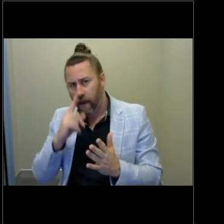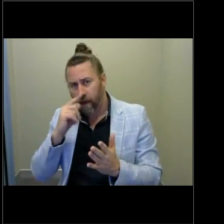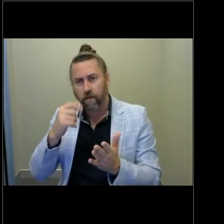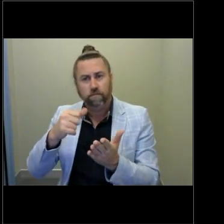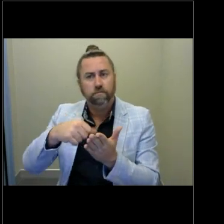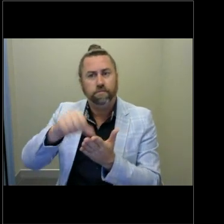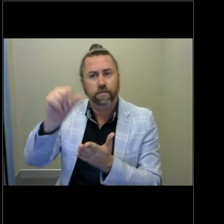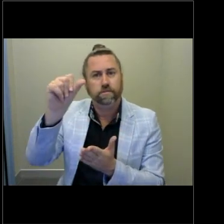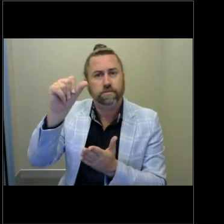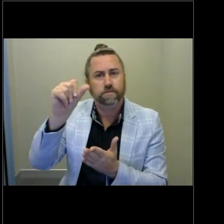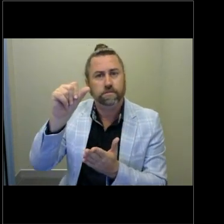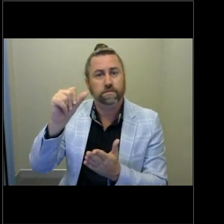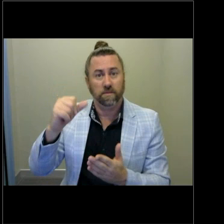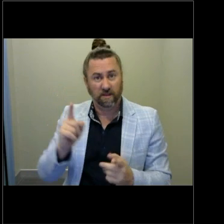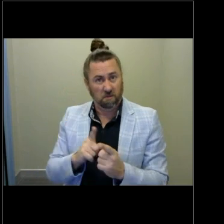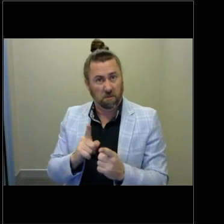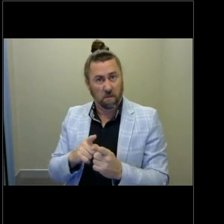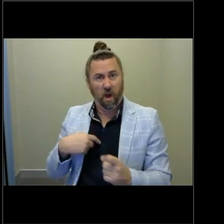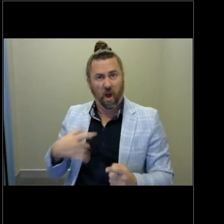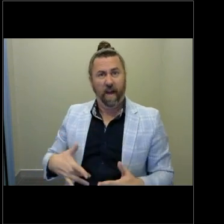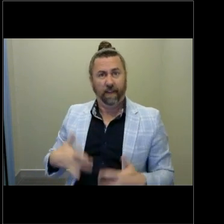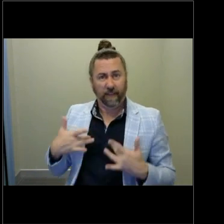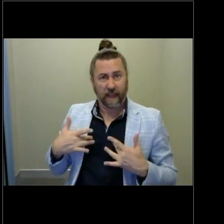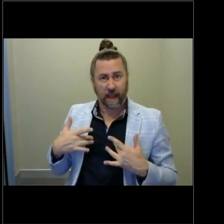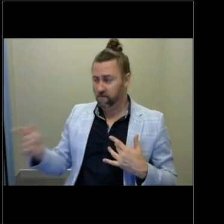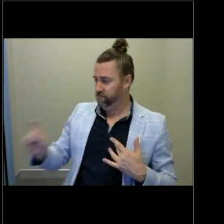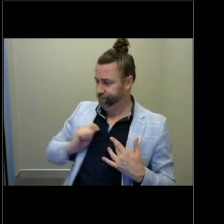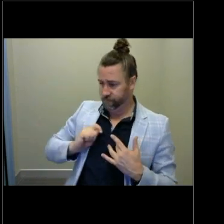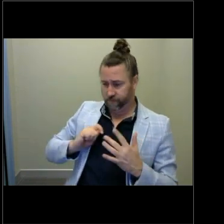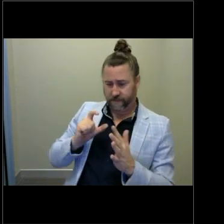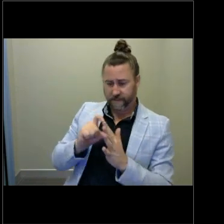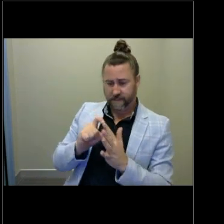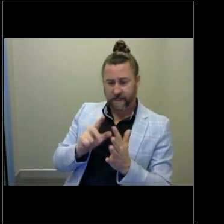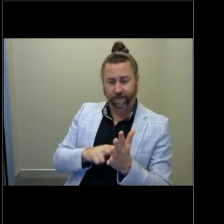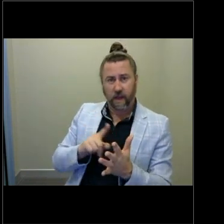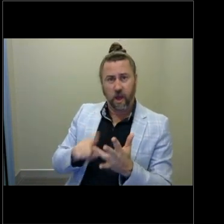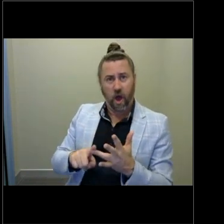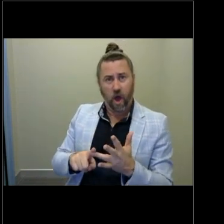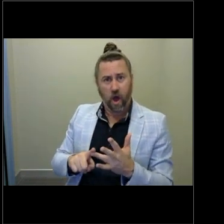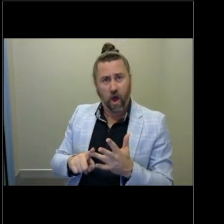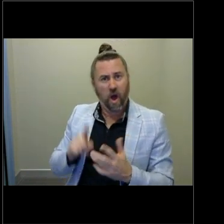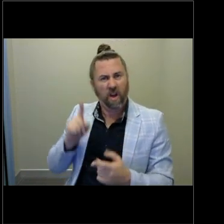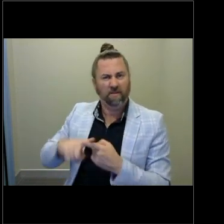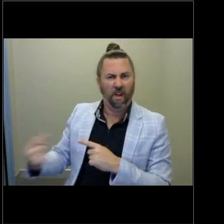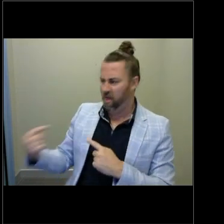where they are the applicant and they are talking about the protection they need. That then becomes a cross application.